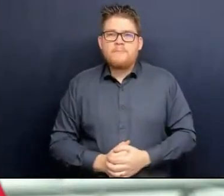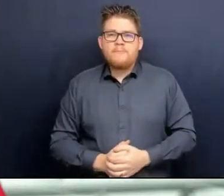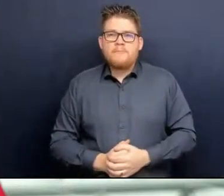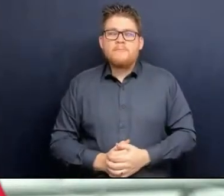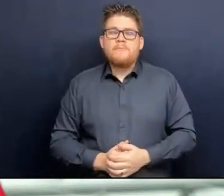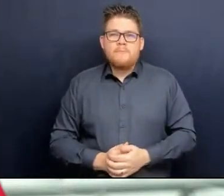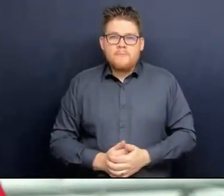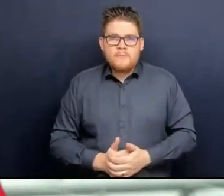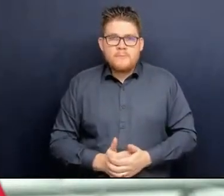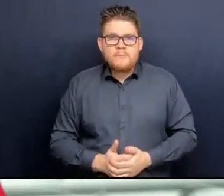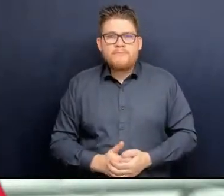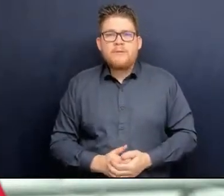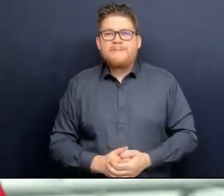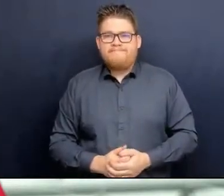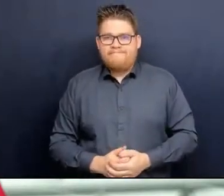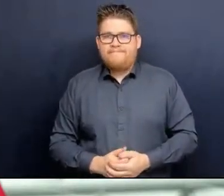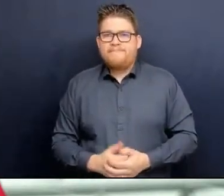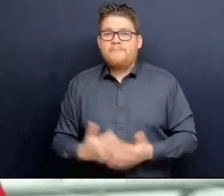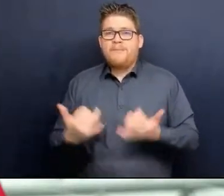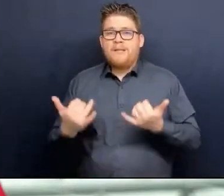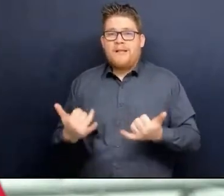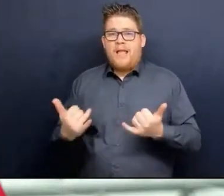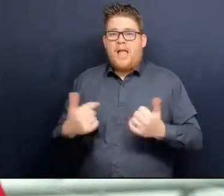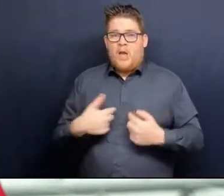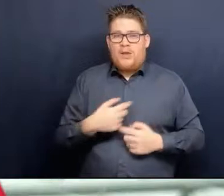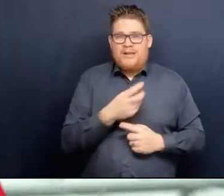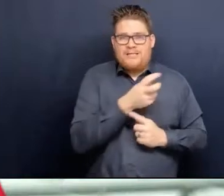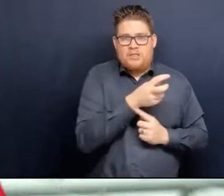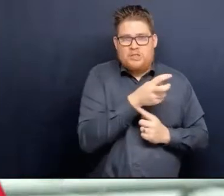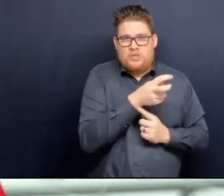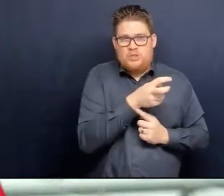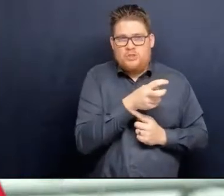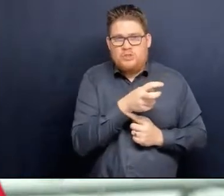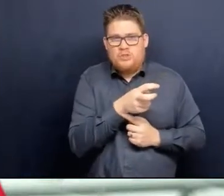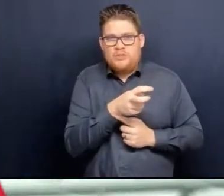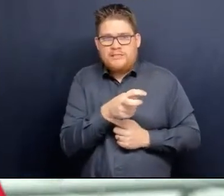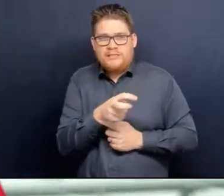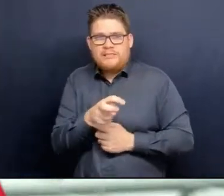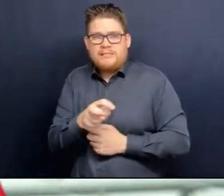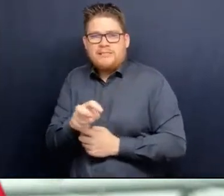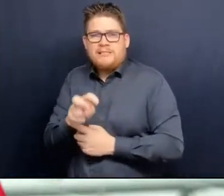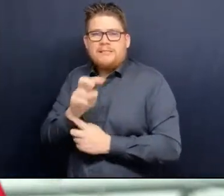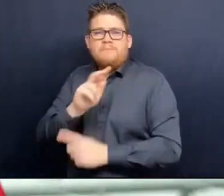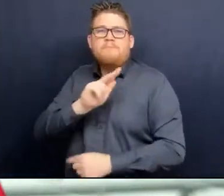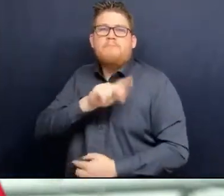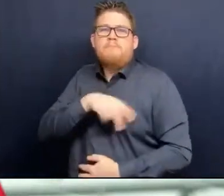personal responsibility and business responsibilities. It still is an important thing for